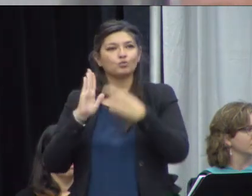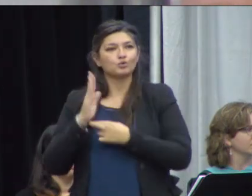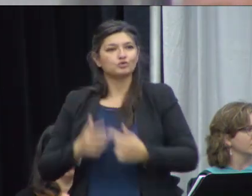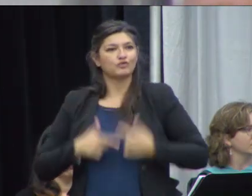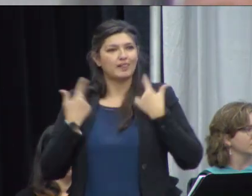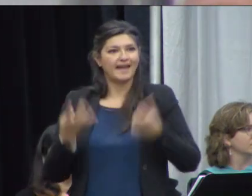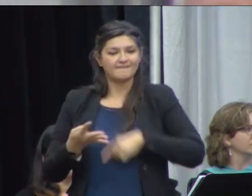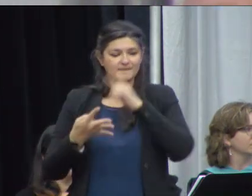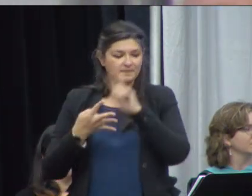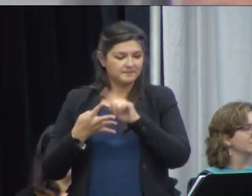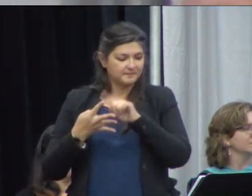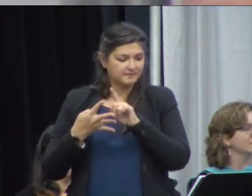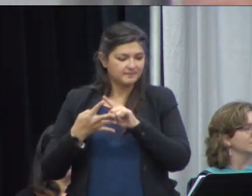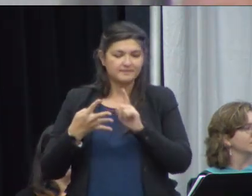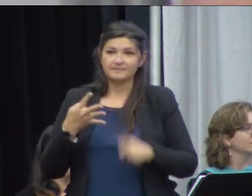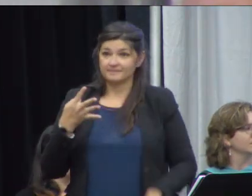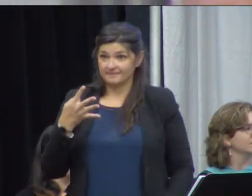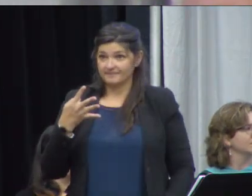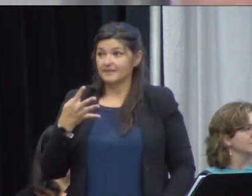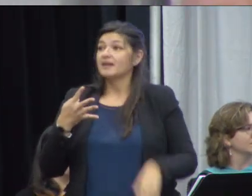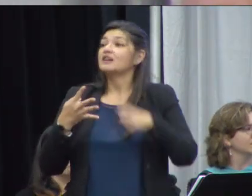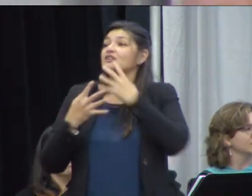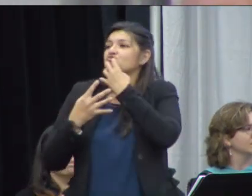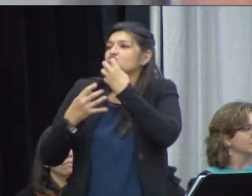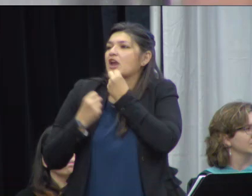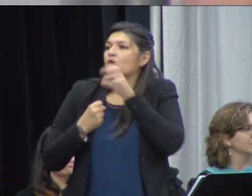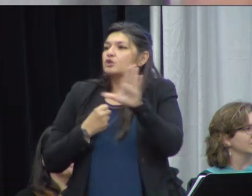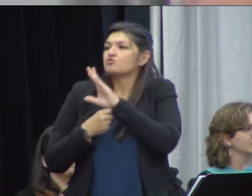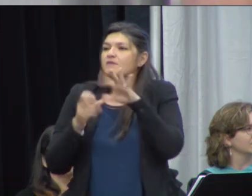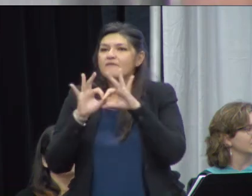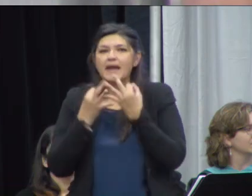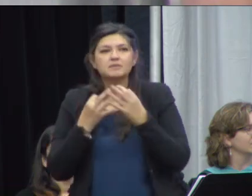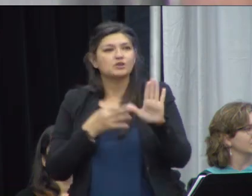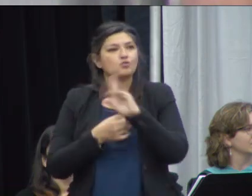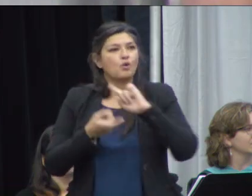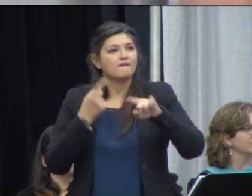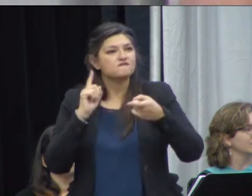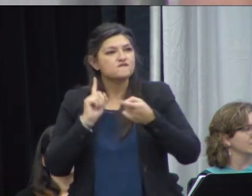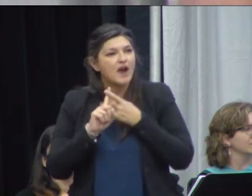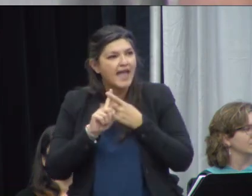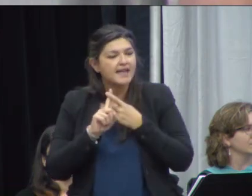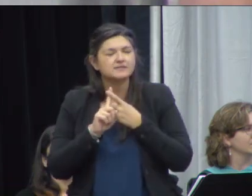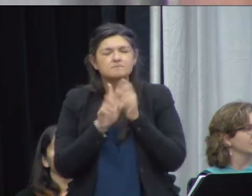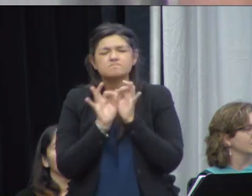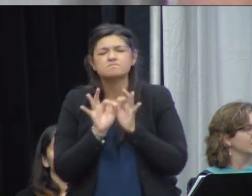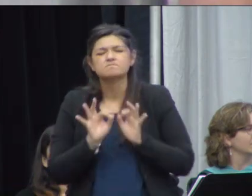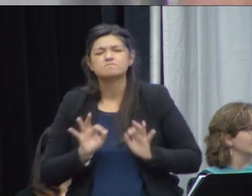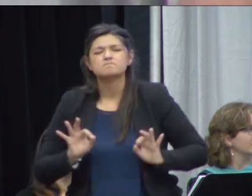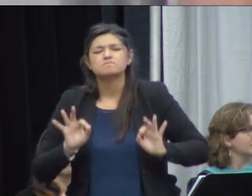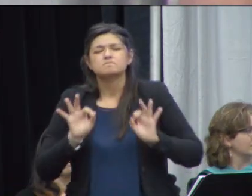and friends as if your life depends upon it because it does. By the time you've reached my age,